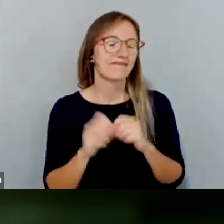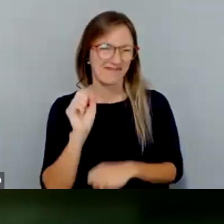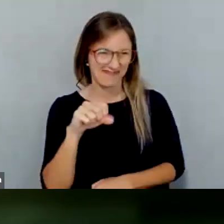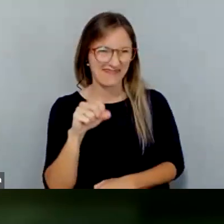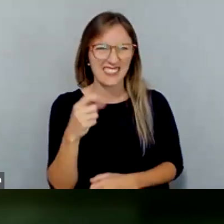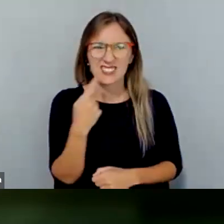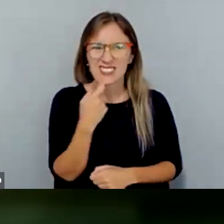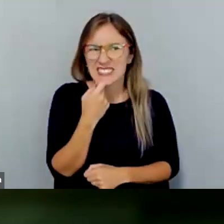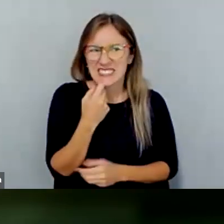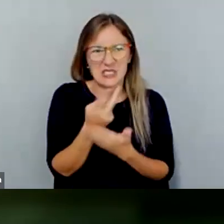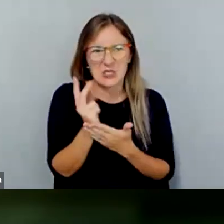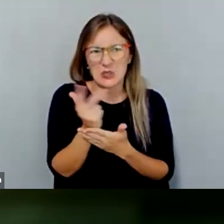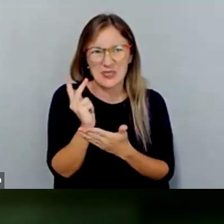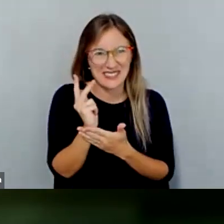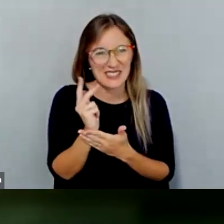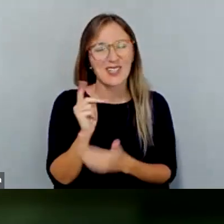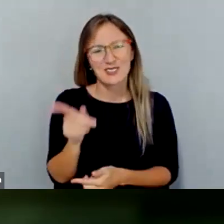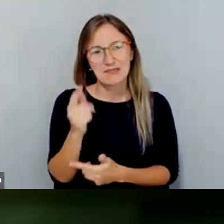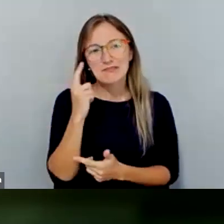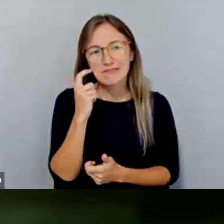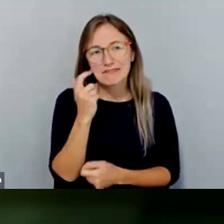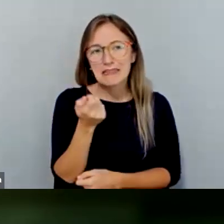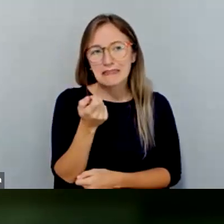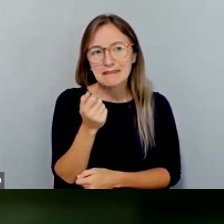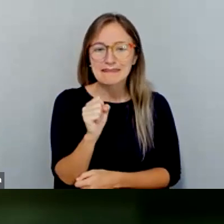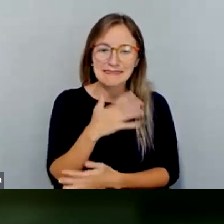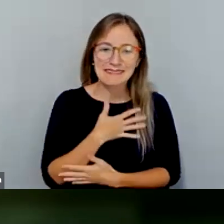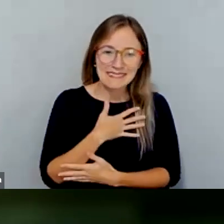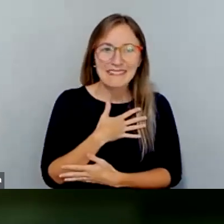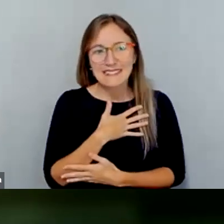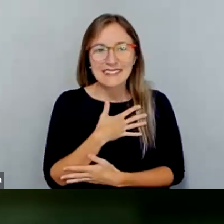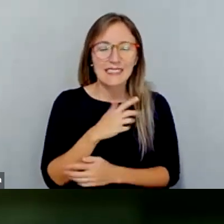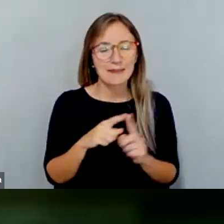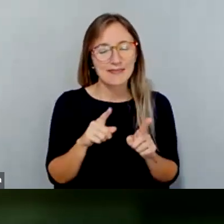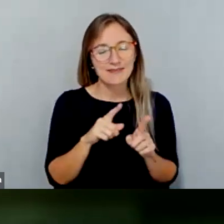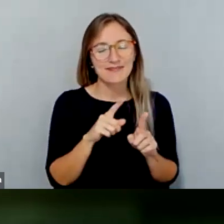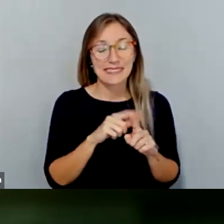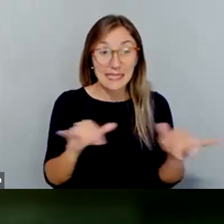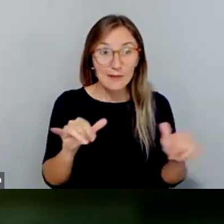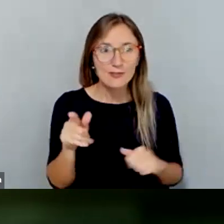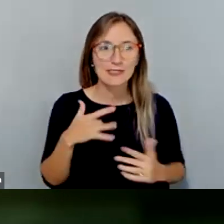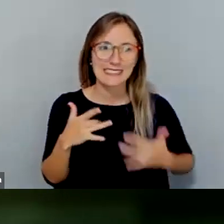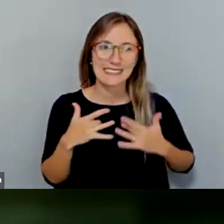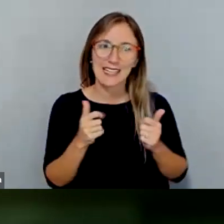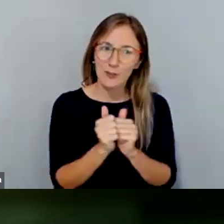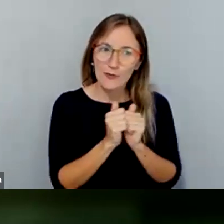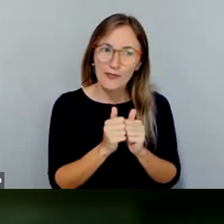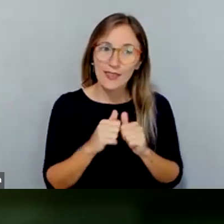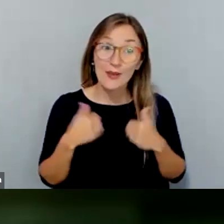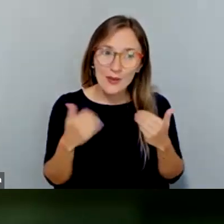Was as after Neil passed away?